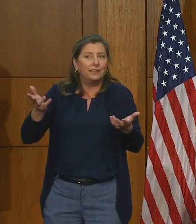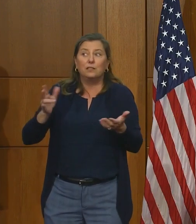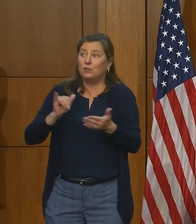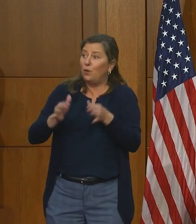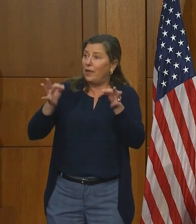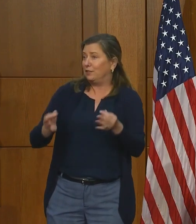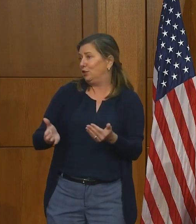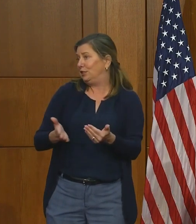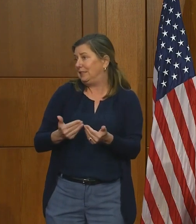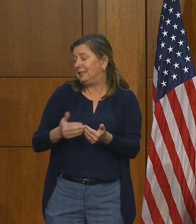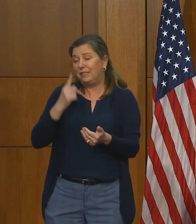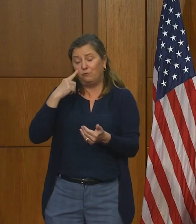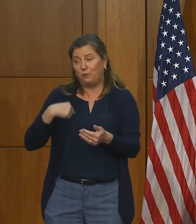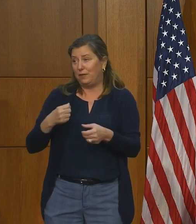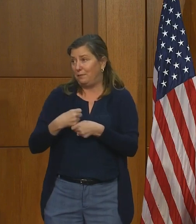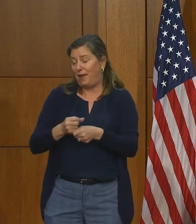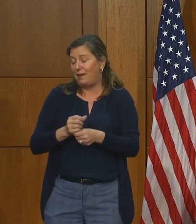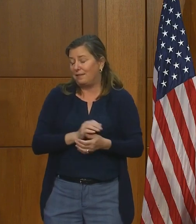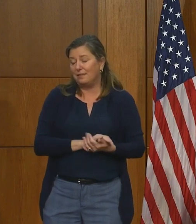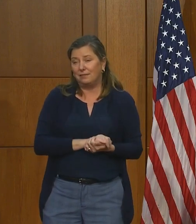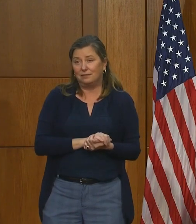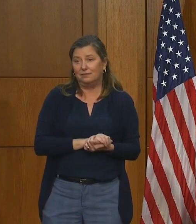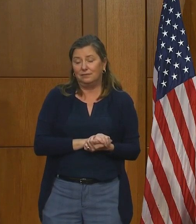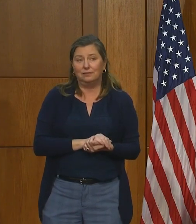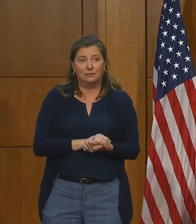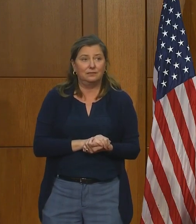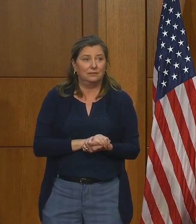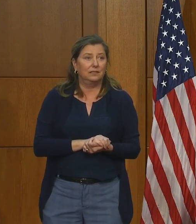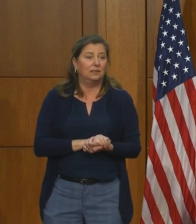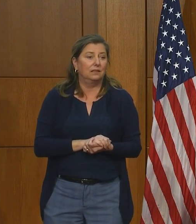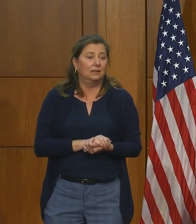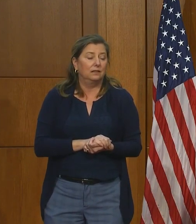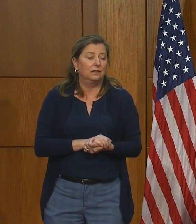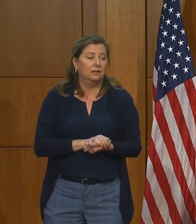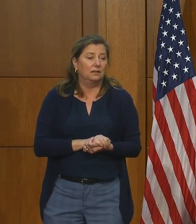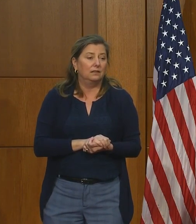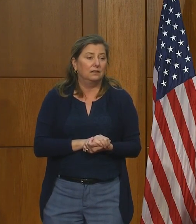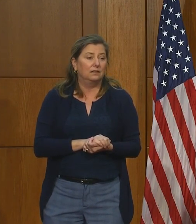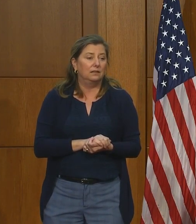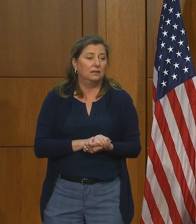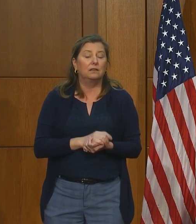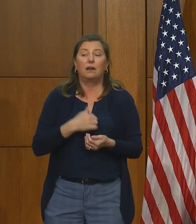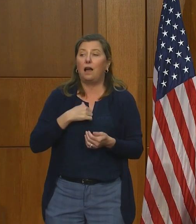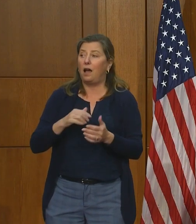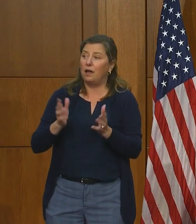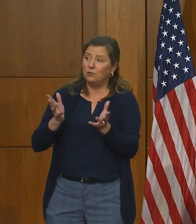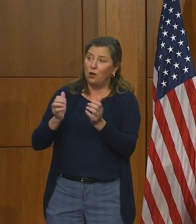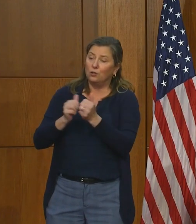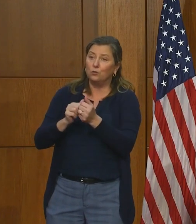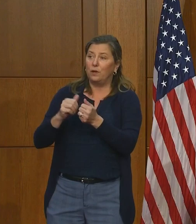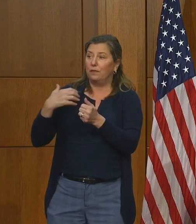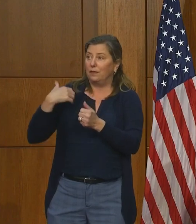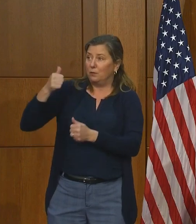ACCESS TO RUNNING WATER AND OKAY. THAT DECISION WAS VERY